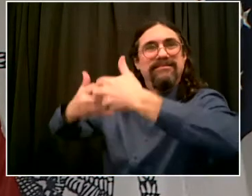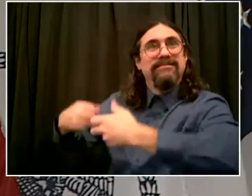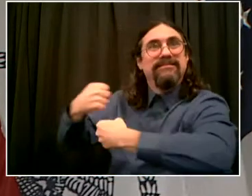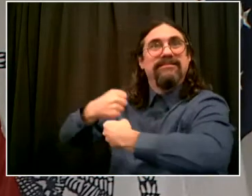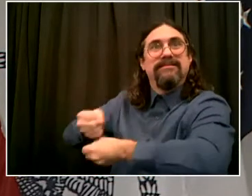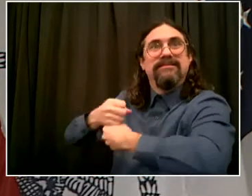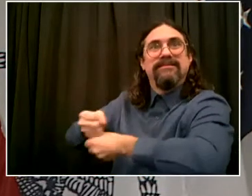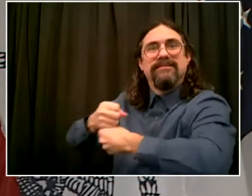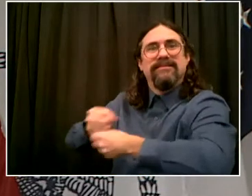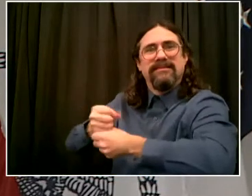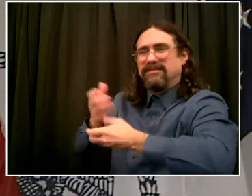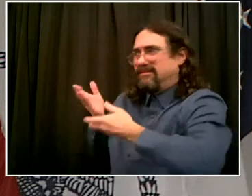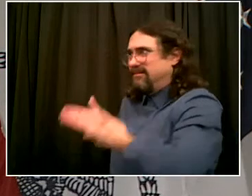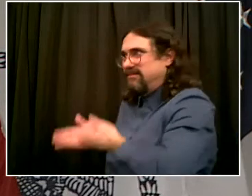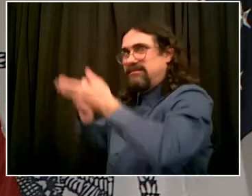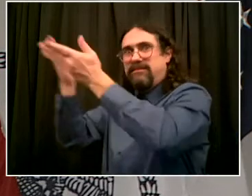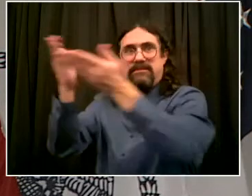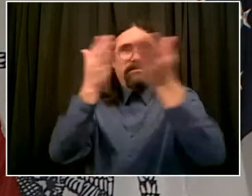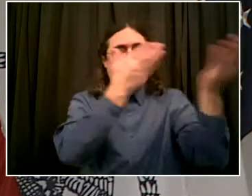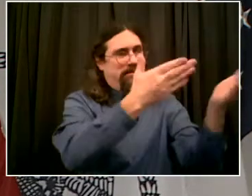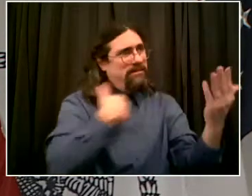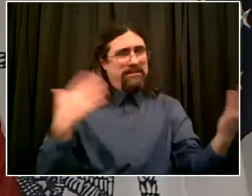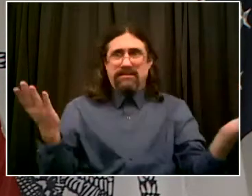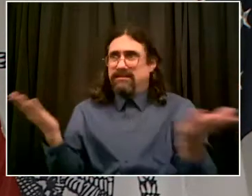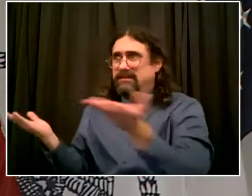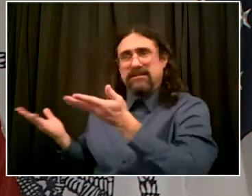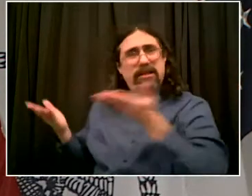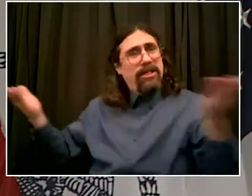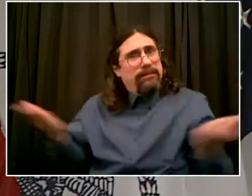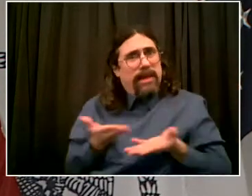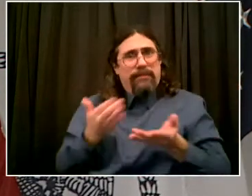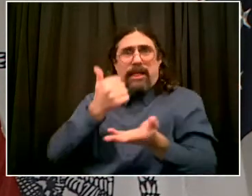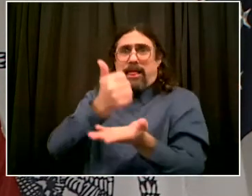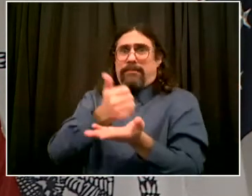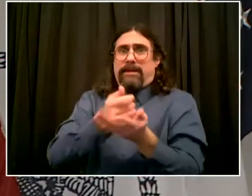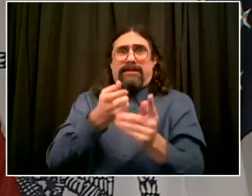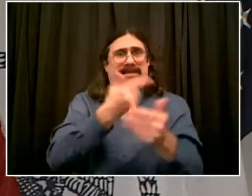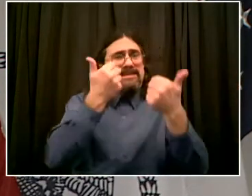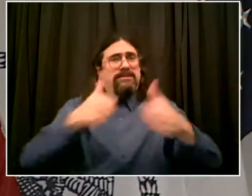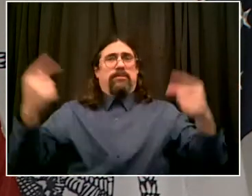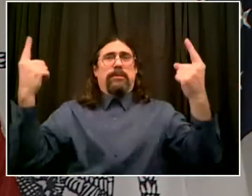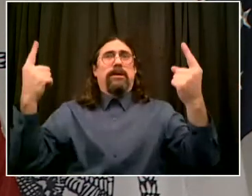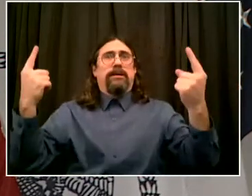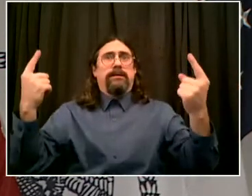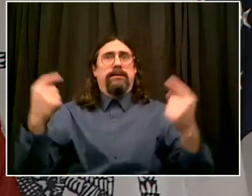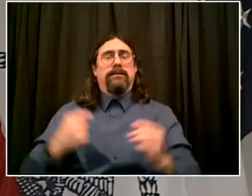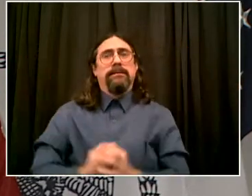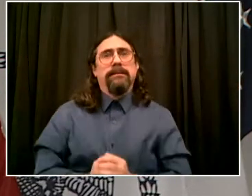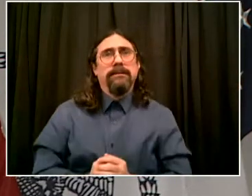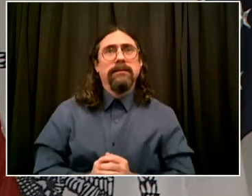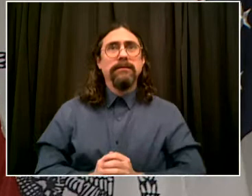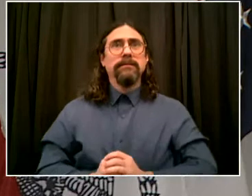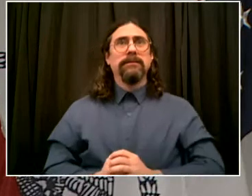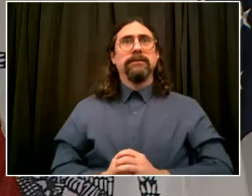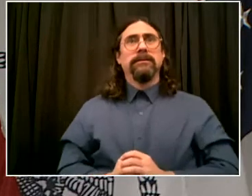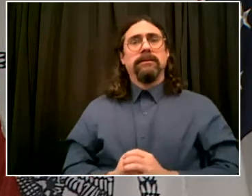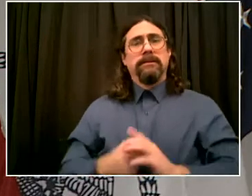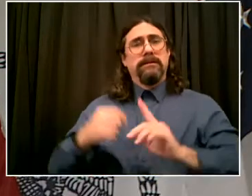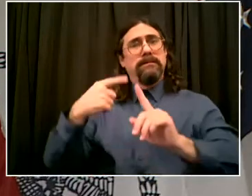GOING TO HELP NEW YORK CITY. I BELIEVE THEY WWNTA O TUSE THE DEFENSE